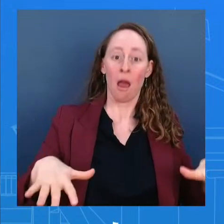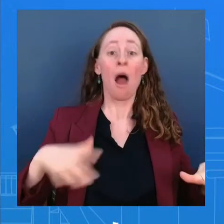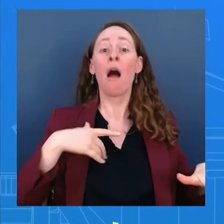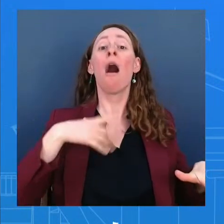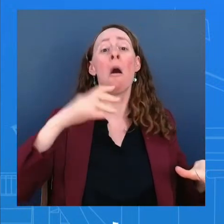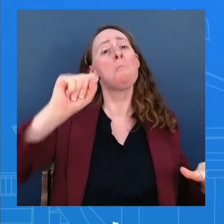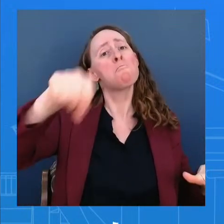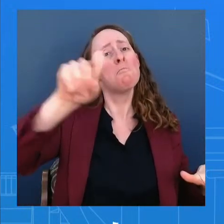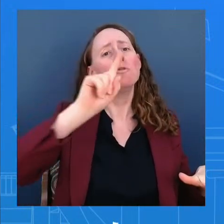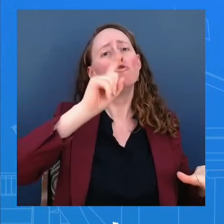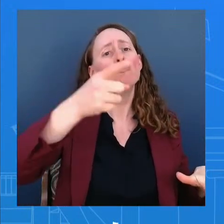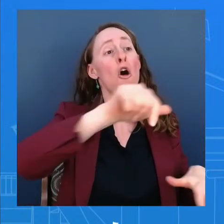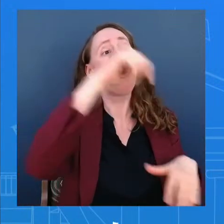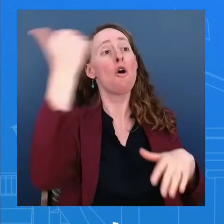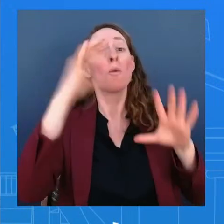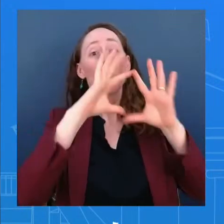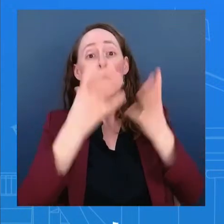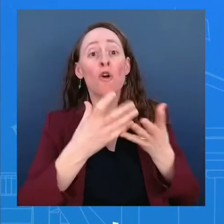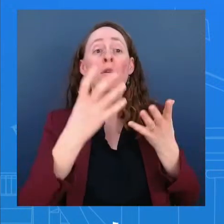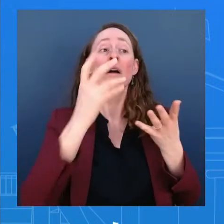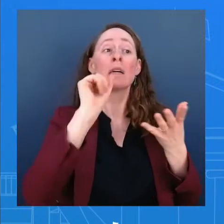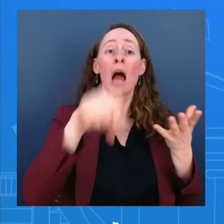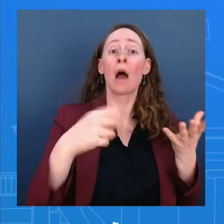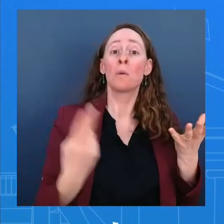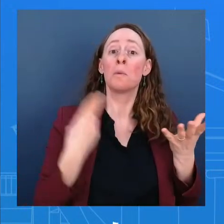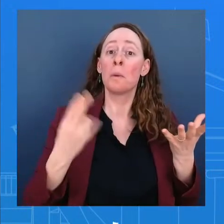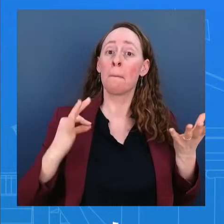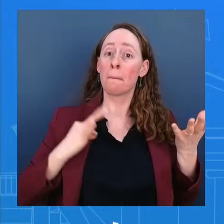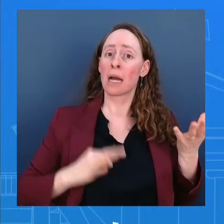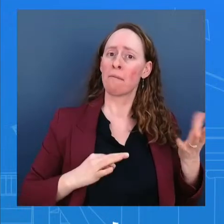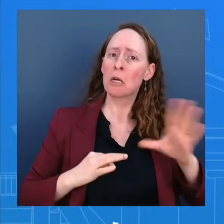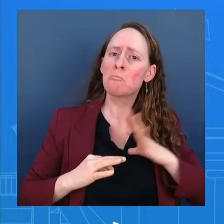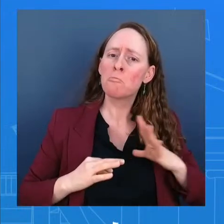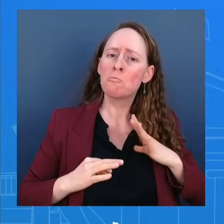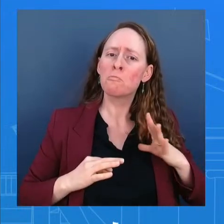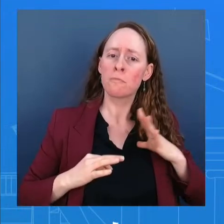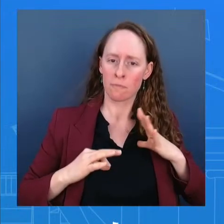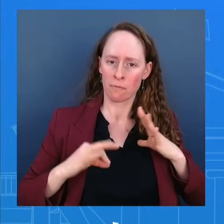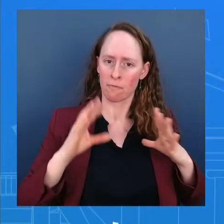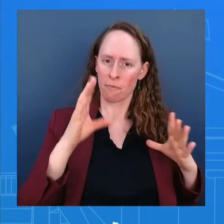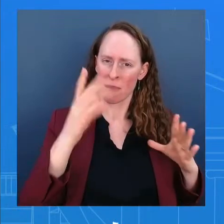and get the hardware that they need to power AI applications going forward.